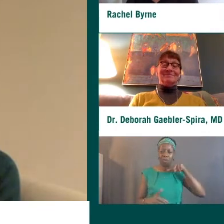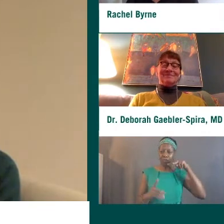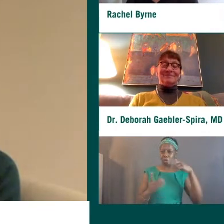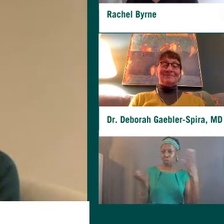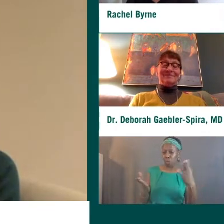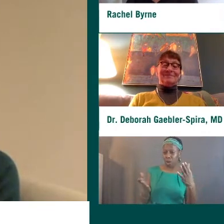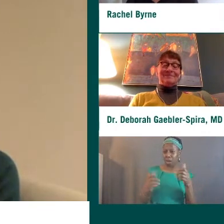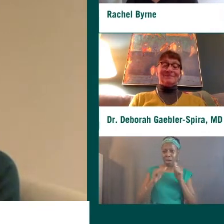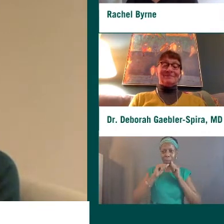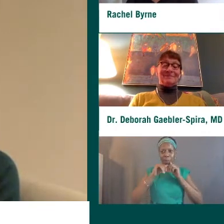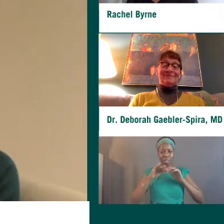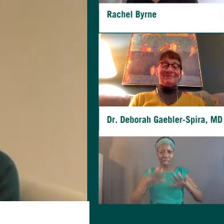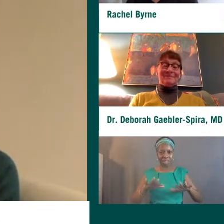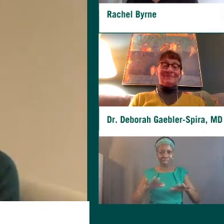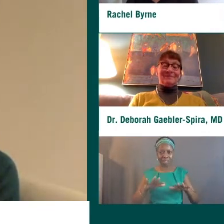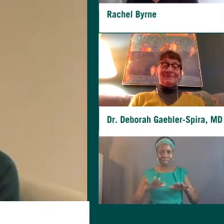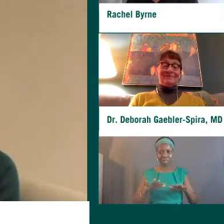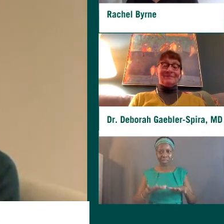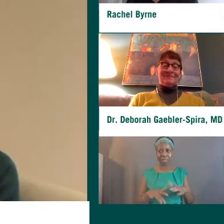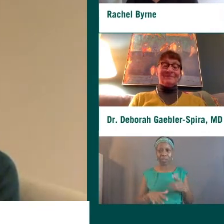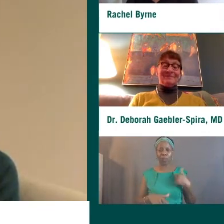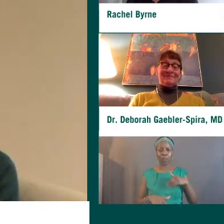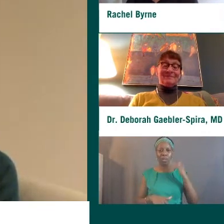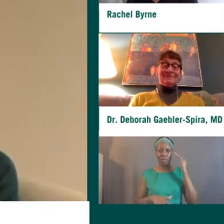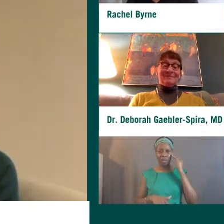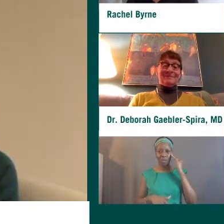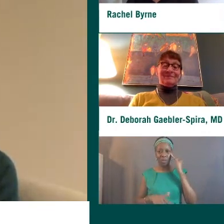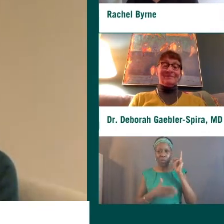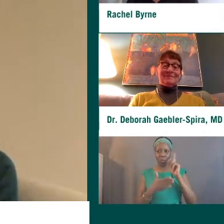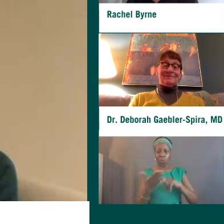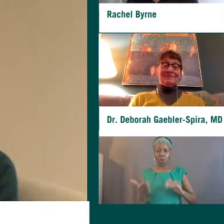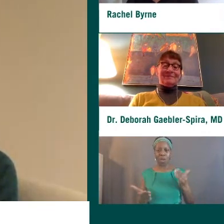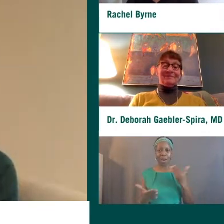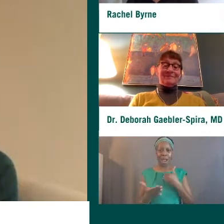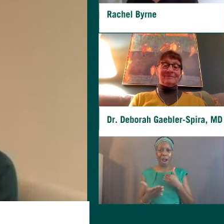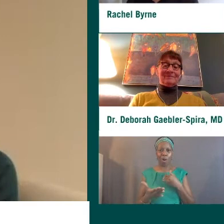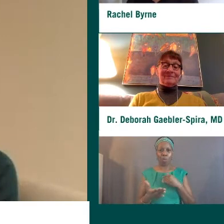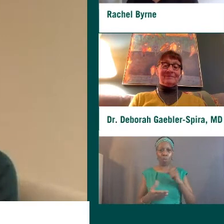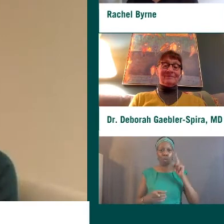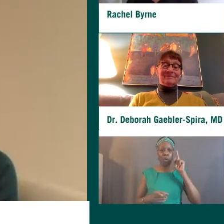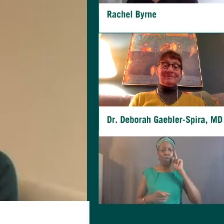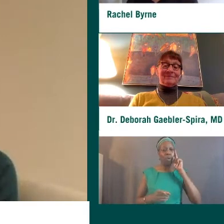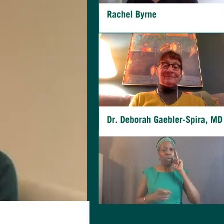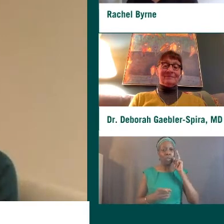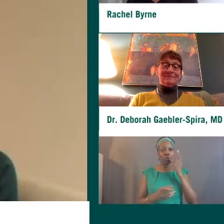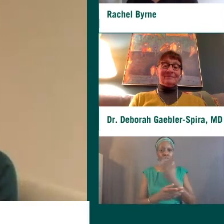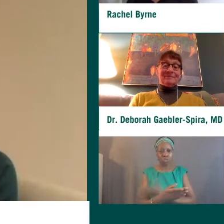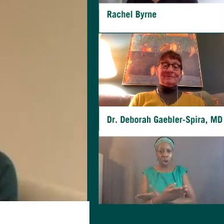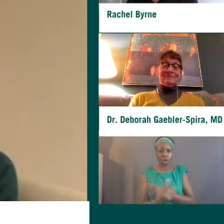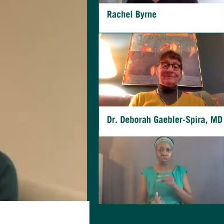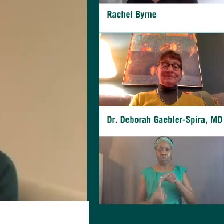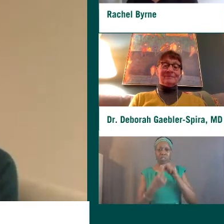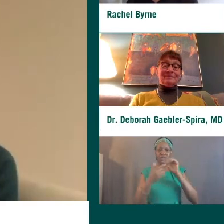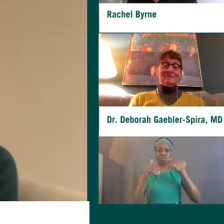In that we knew what our daughter's specific challenge was. We had a name to it. Because there was some months,